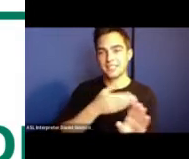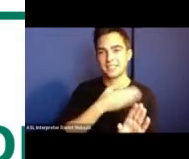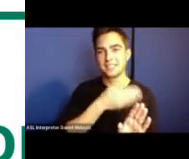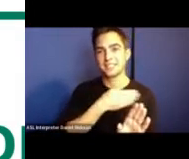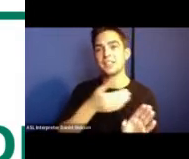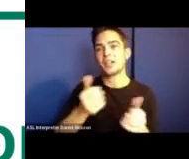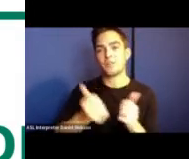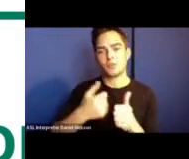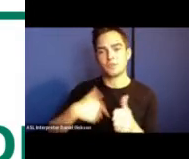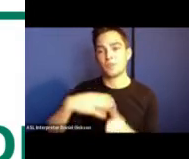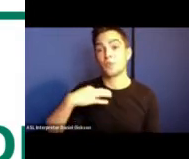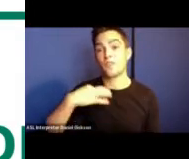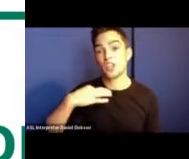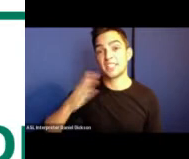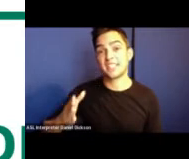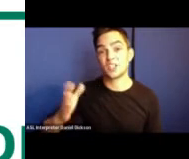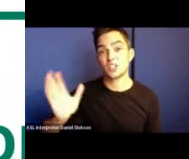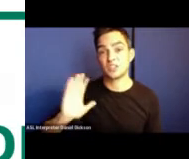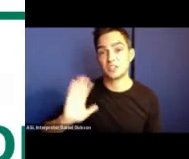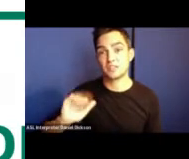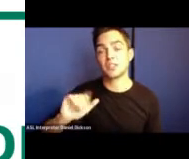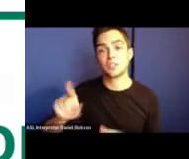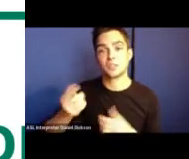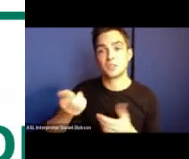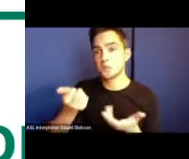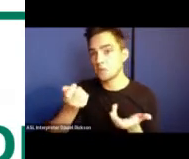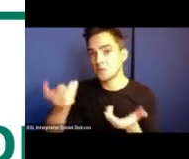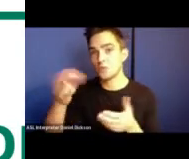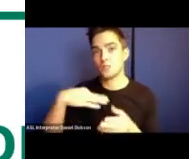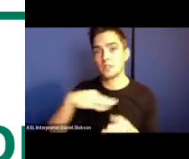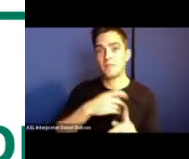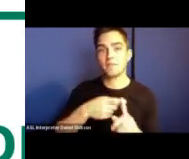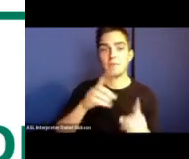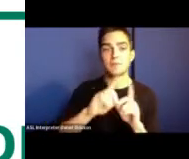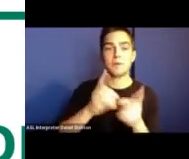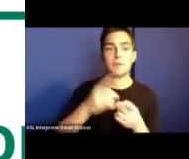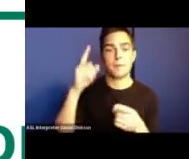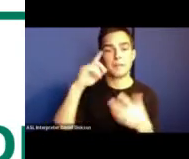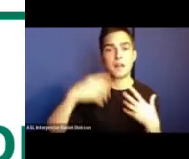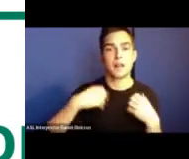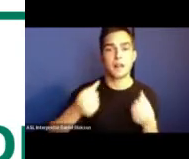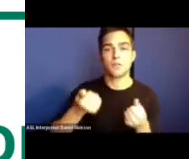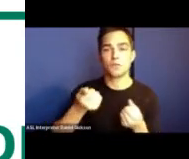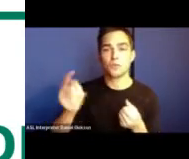volunteers, with just a few staff from the Division of Mental Health. And so we were